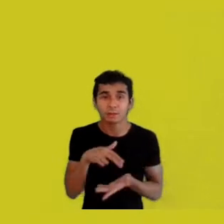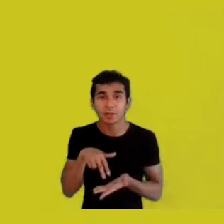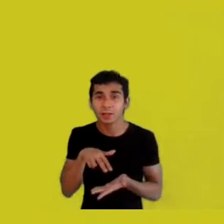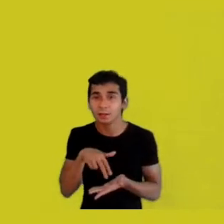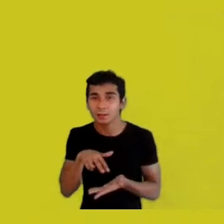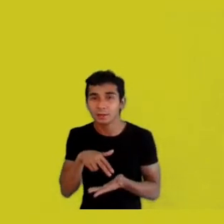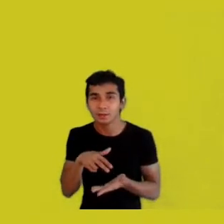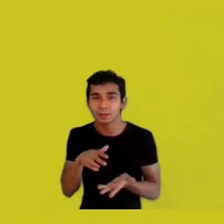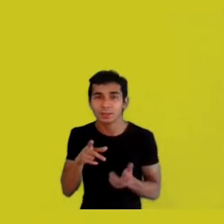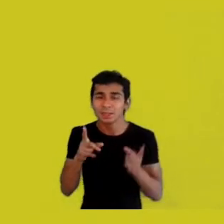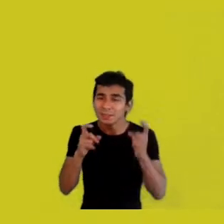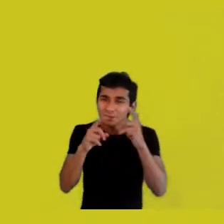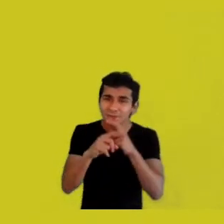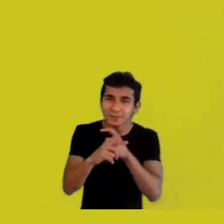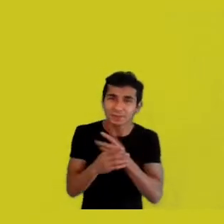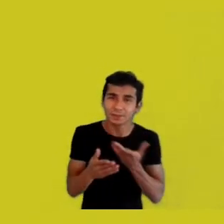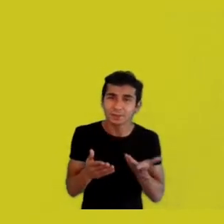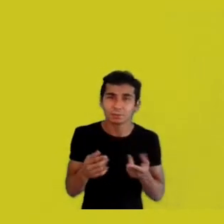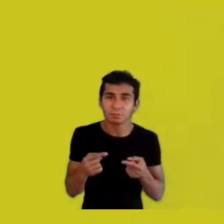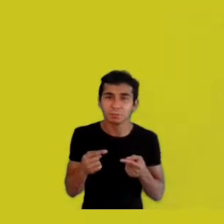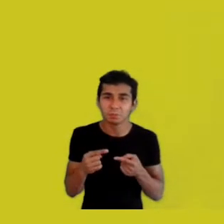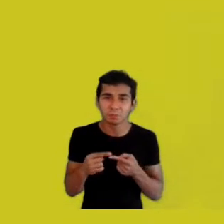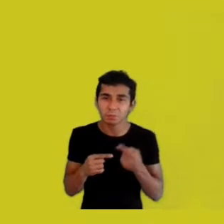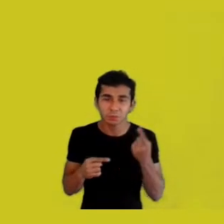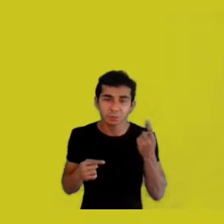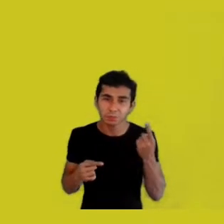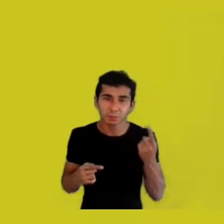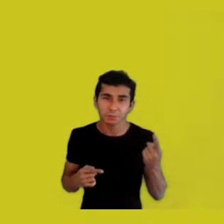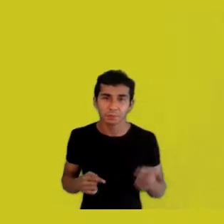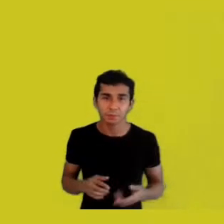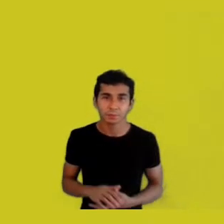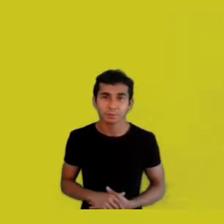I don’t know if I follow